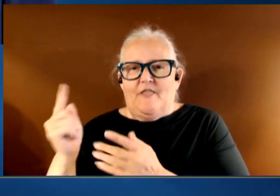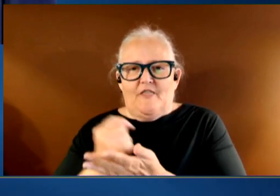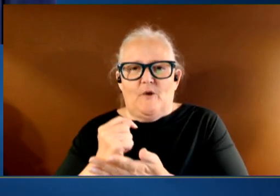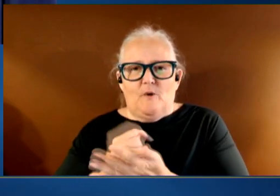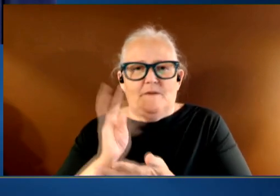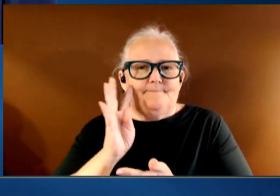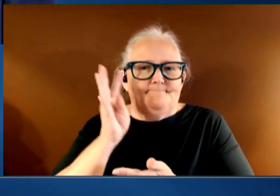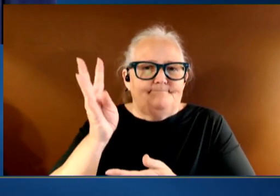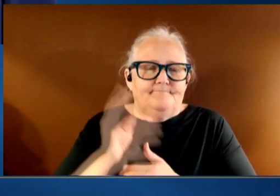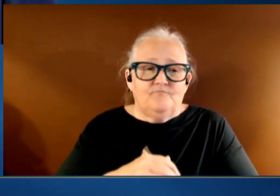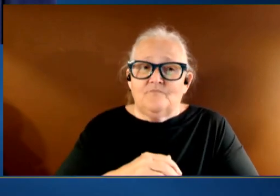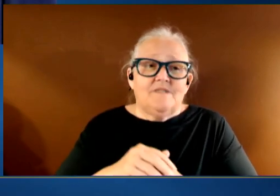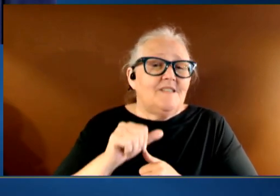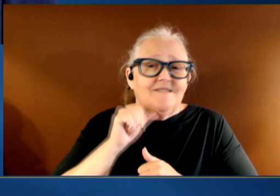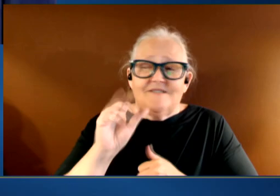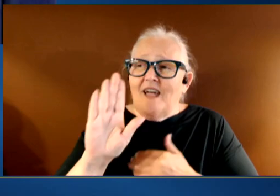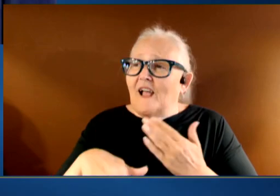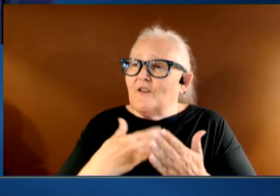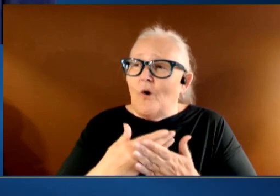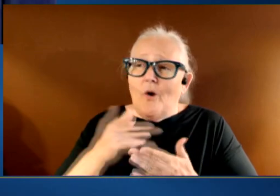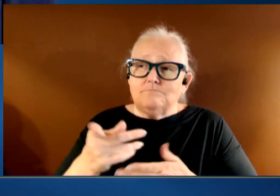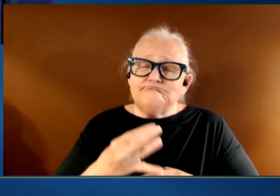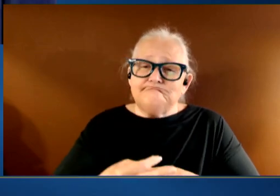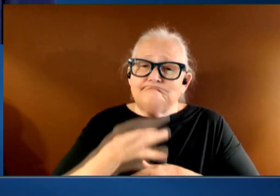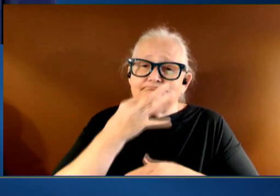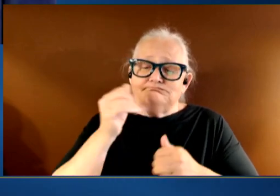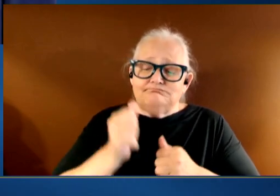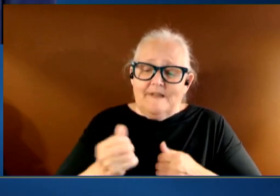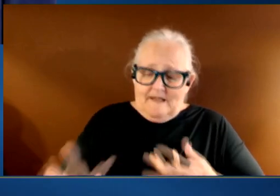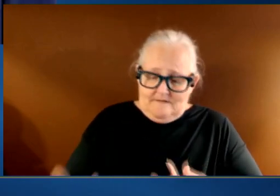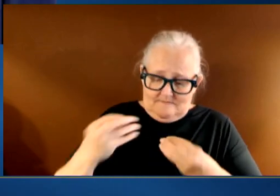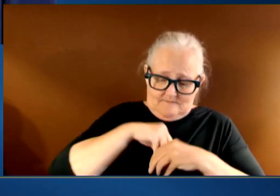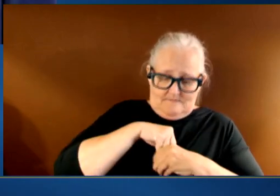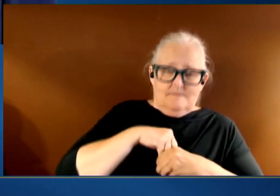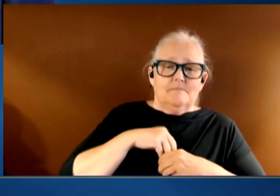a match for bone marrow transplant, and haplo [spelled phonetically] is great,